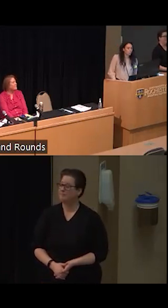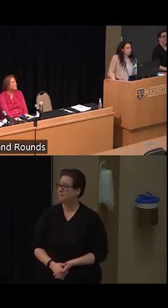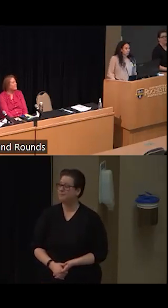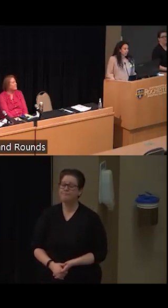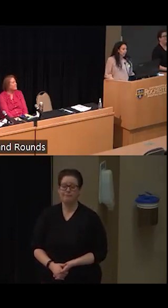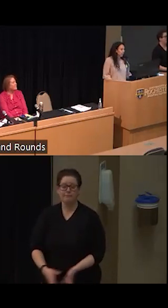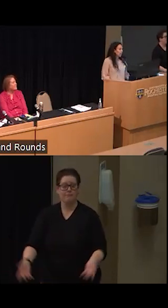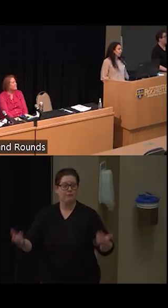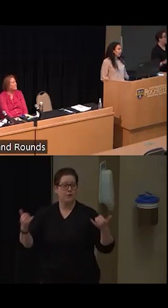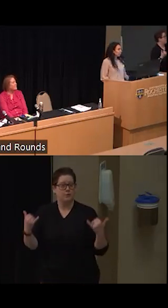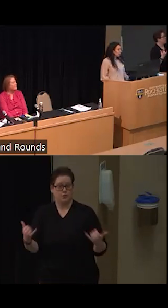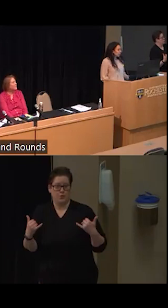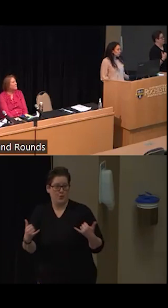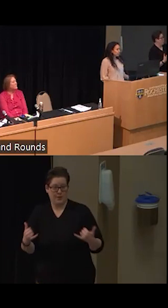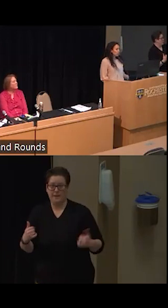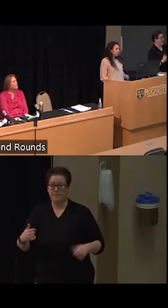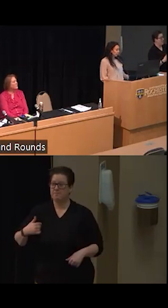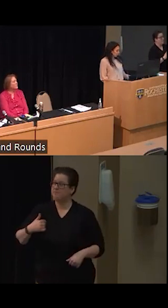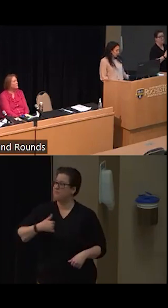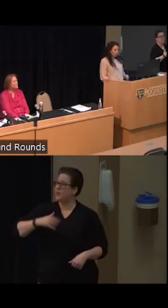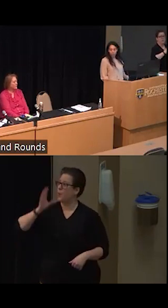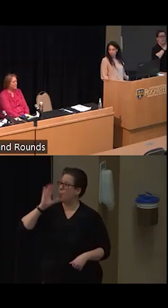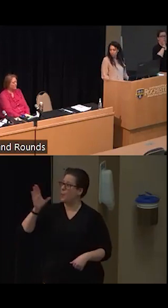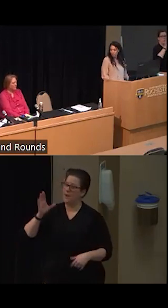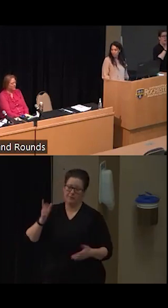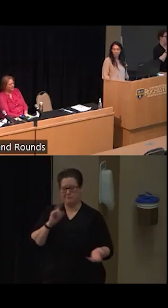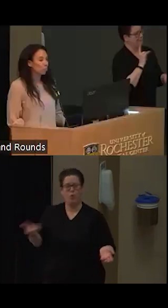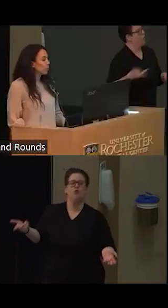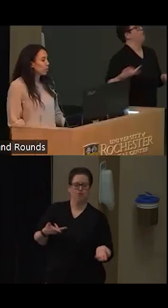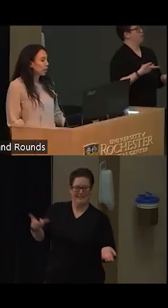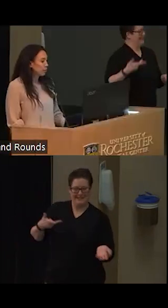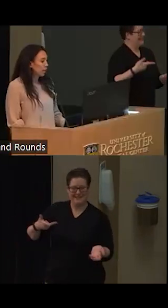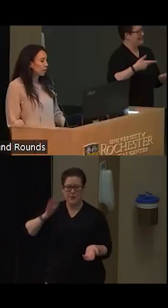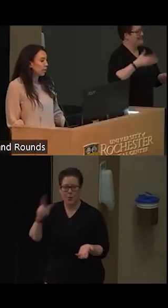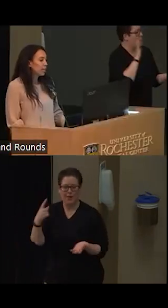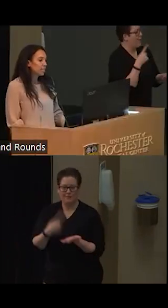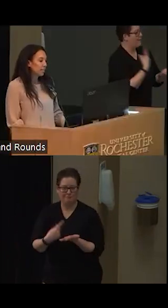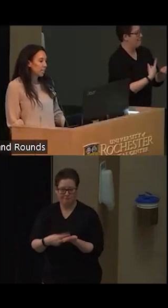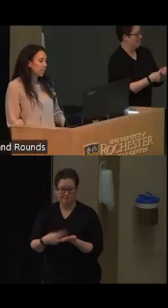so today I am going to be talking about or the three of us will talk about safety